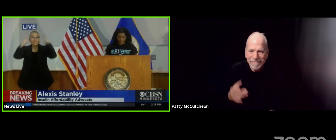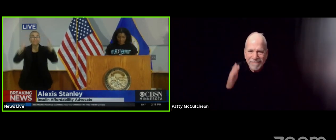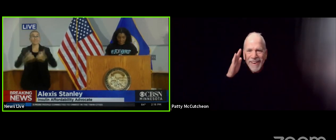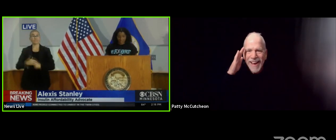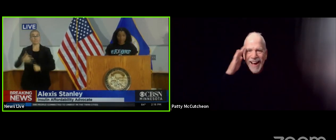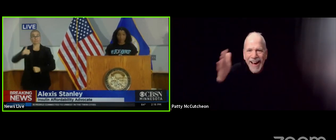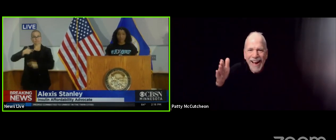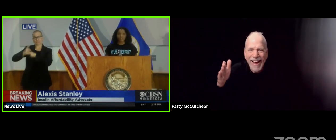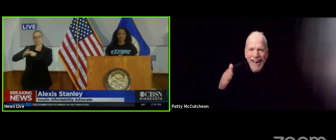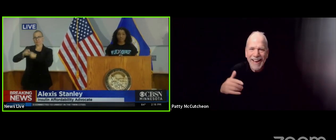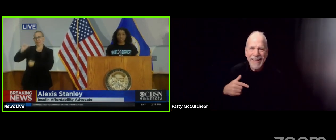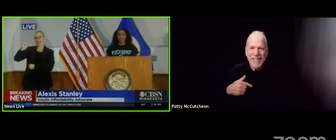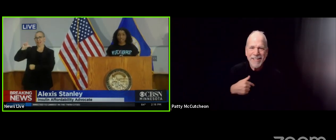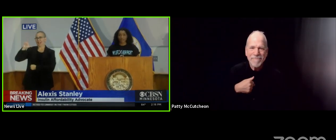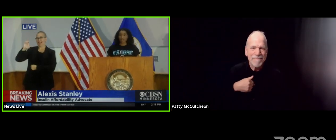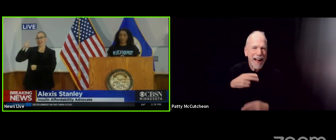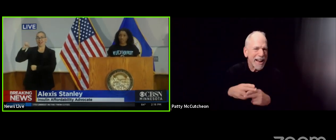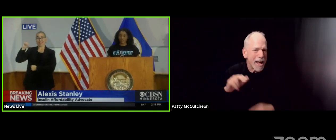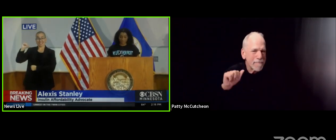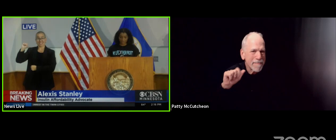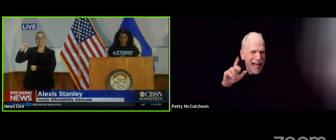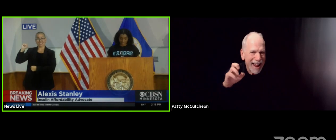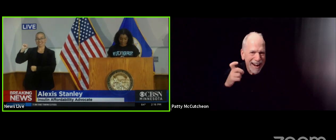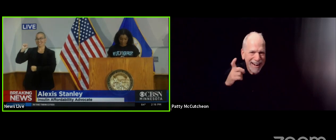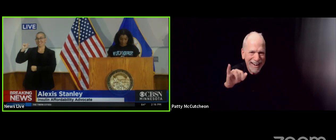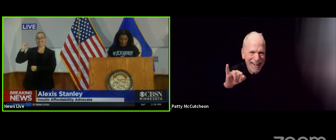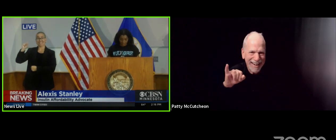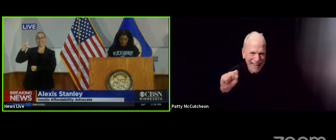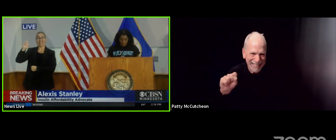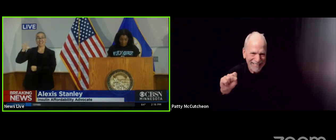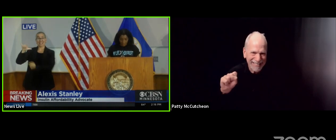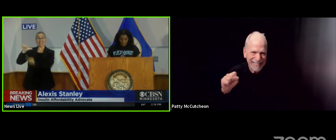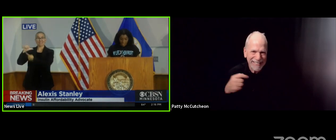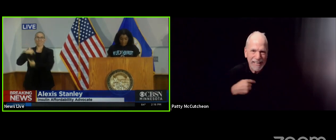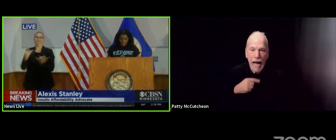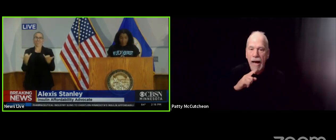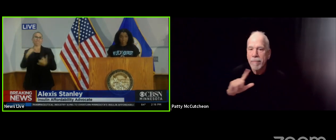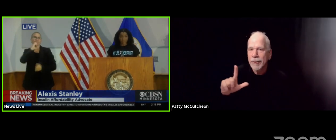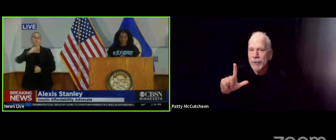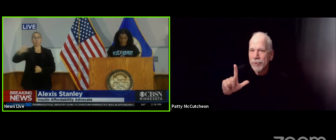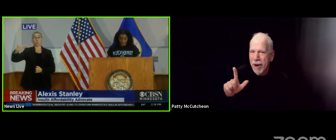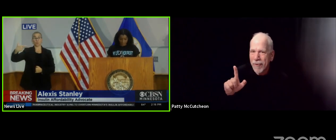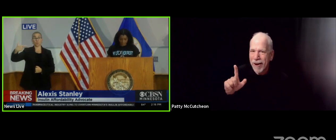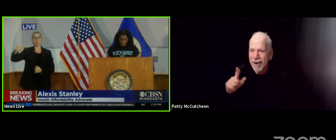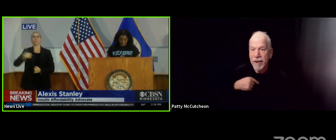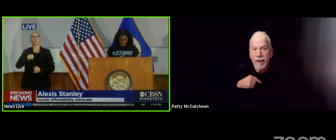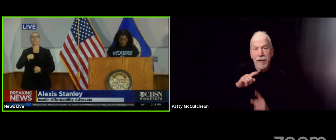I'M 21 YEARS OLD AND I GO TO CONCORDIA UNIVERSITY IN St. PAUL. I'VE BEEN TYPE 1 DIABETIC FOR TWO YEARS NOW